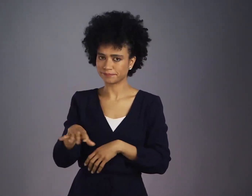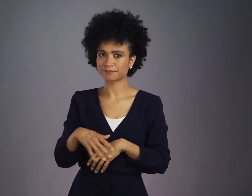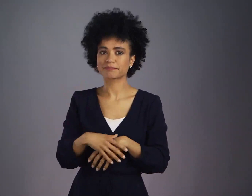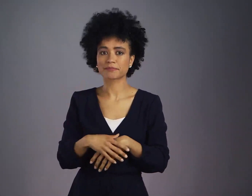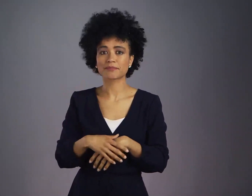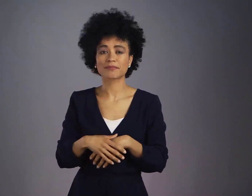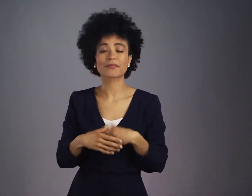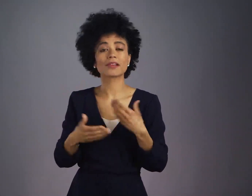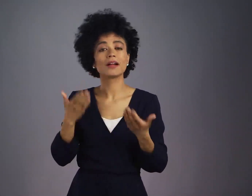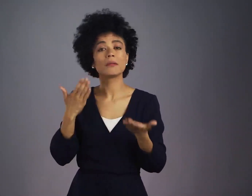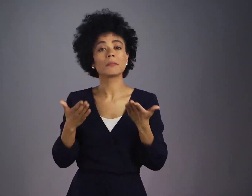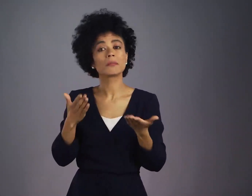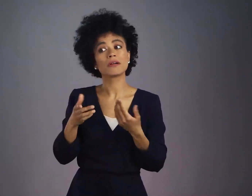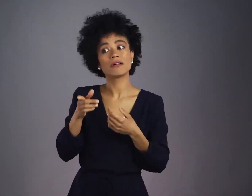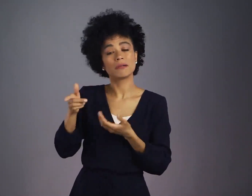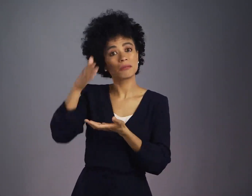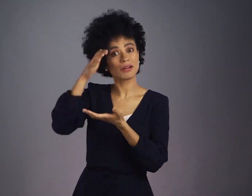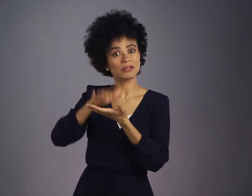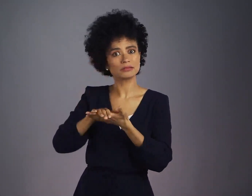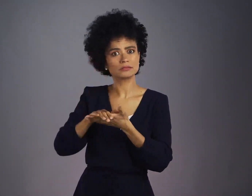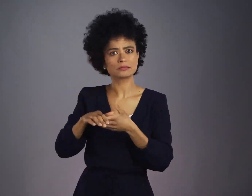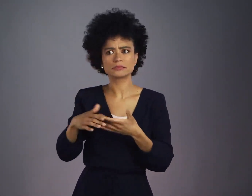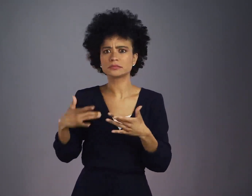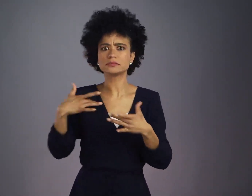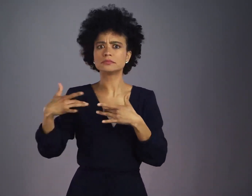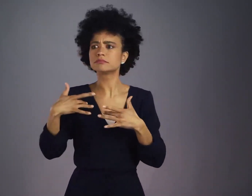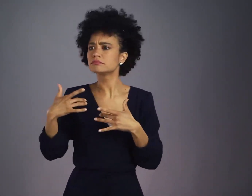He gets stirred up about their troubles, but not at all about yours.